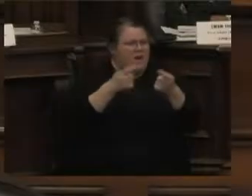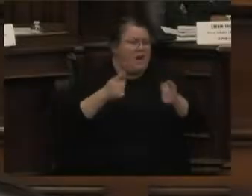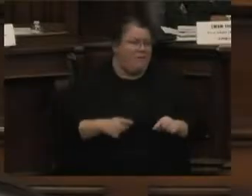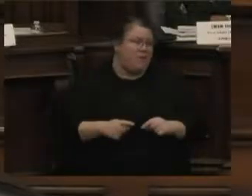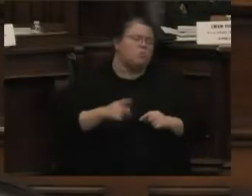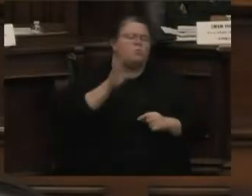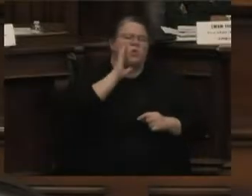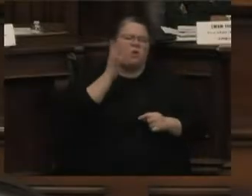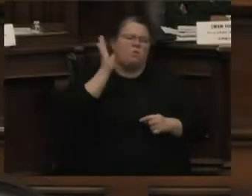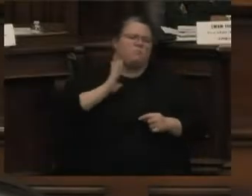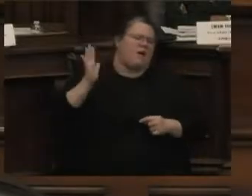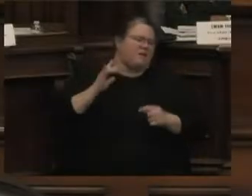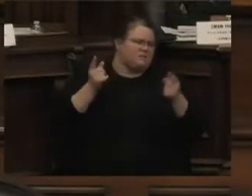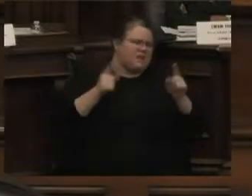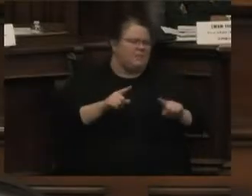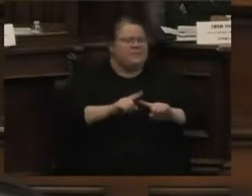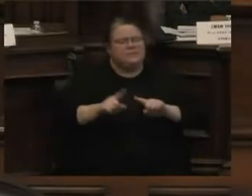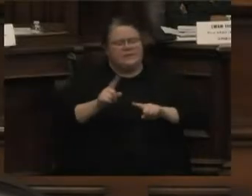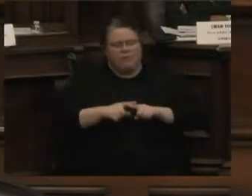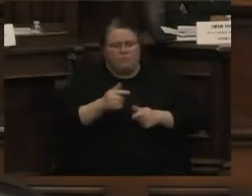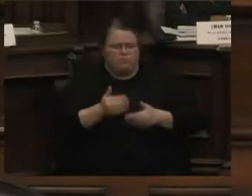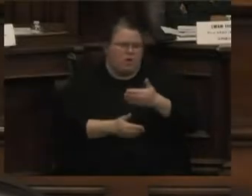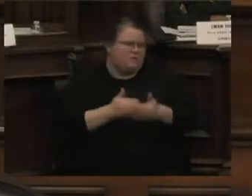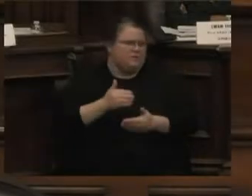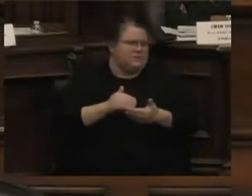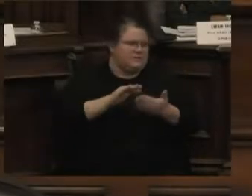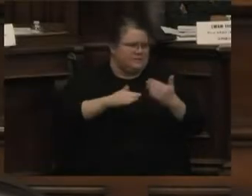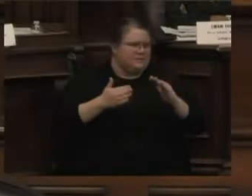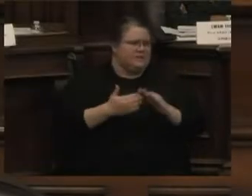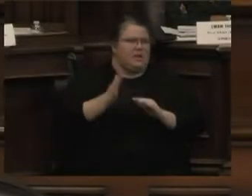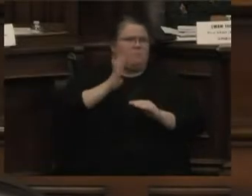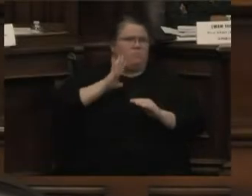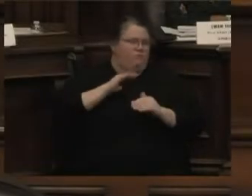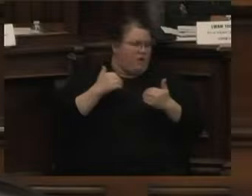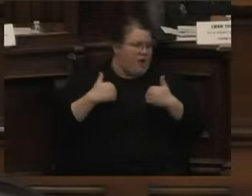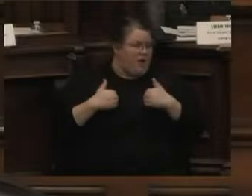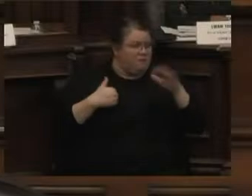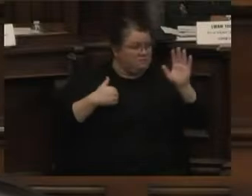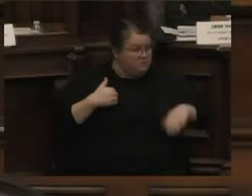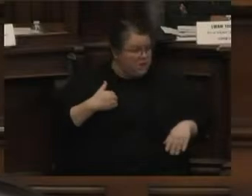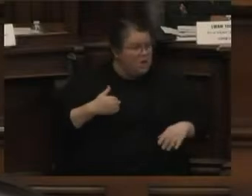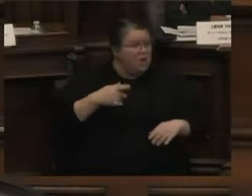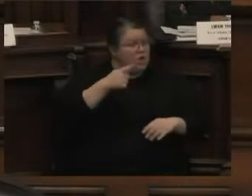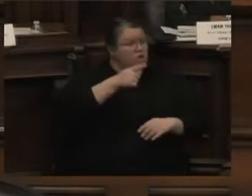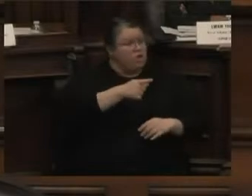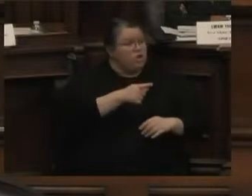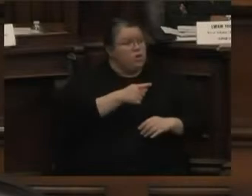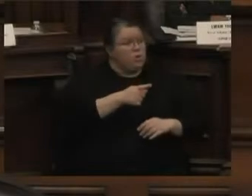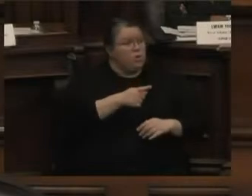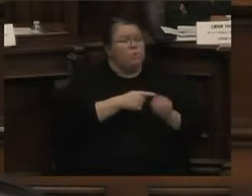the community, because we know in the past the different